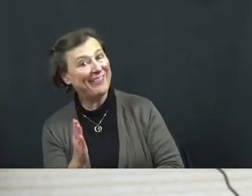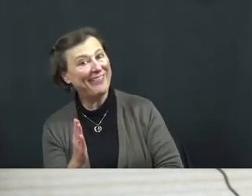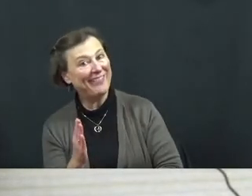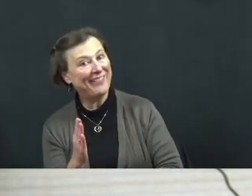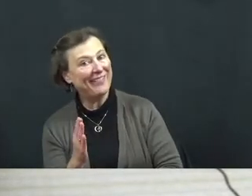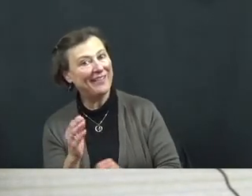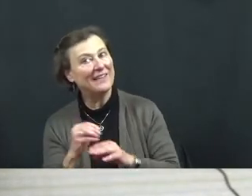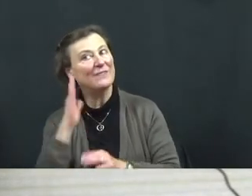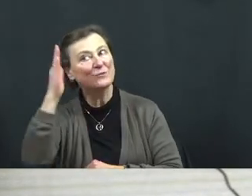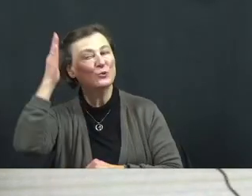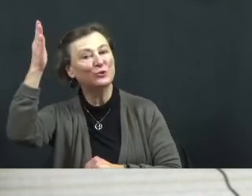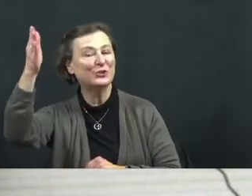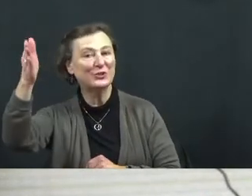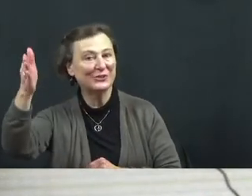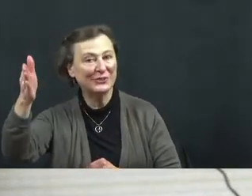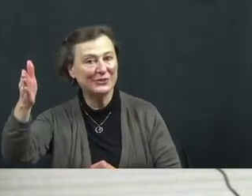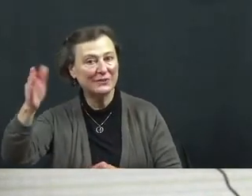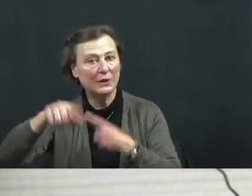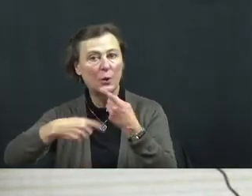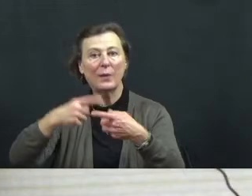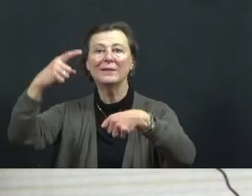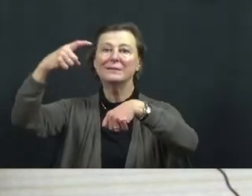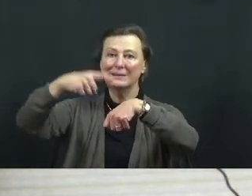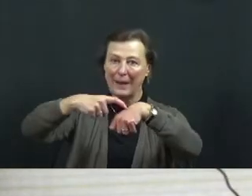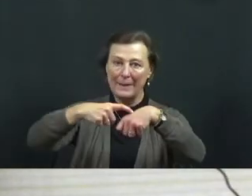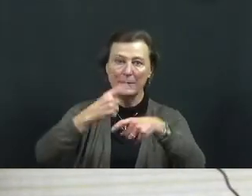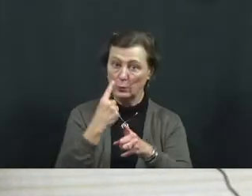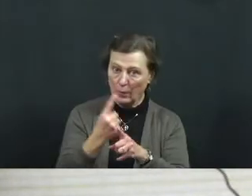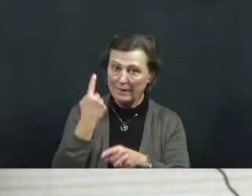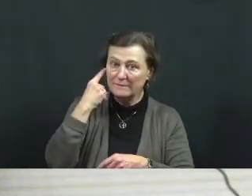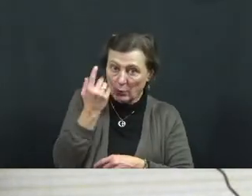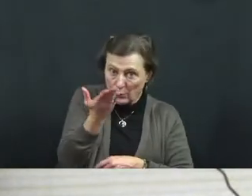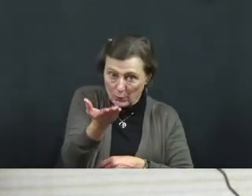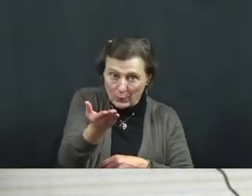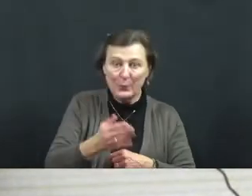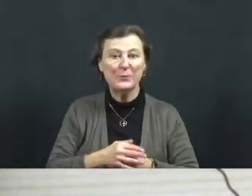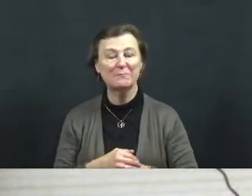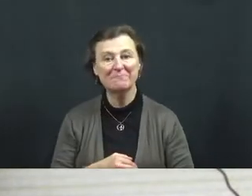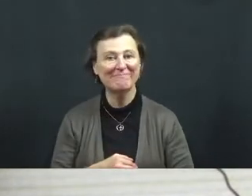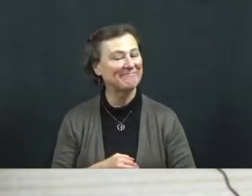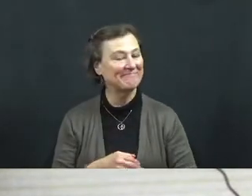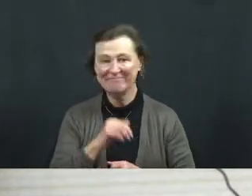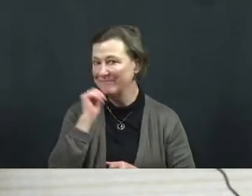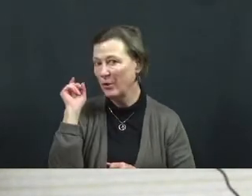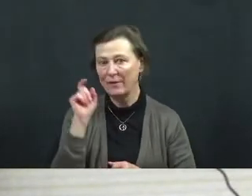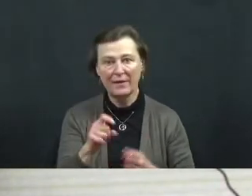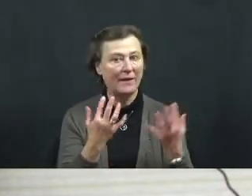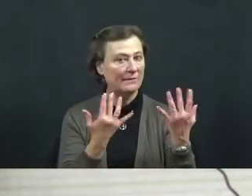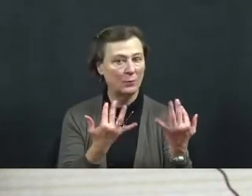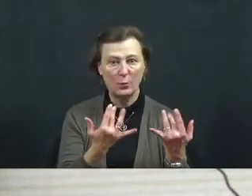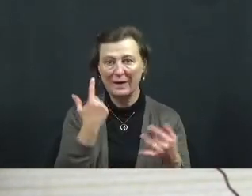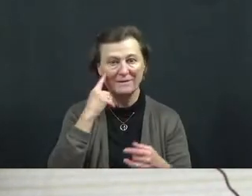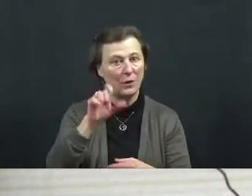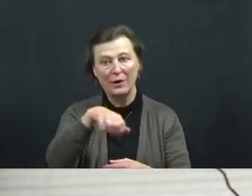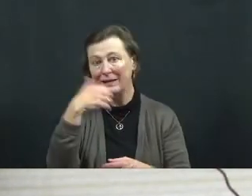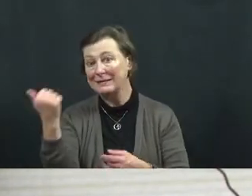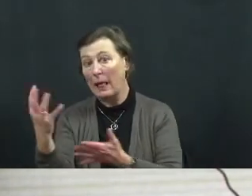in the future, when the time is right for you. You don't have to wait for another legacy campaign.